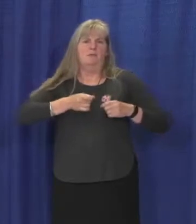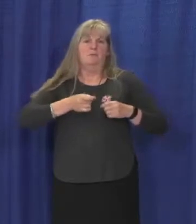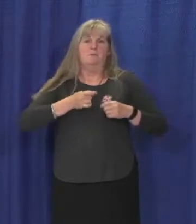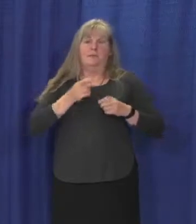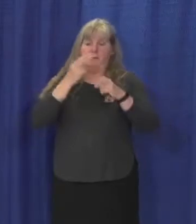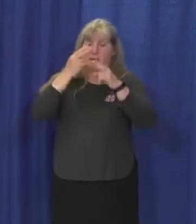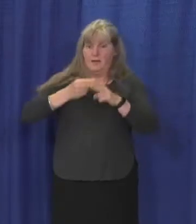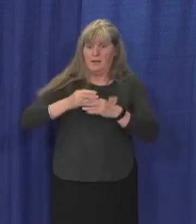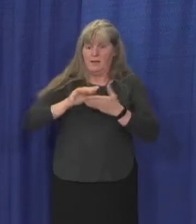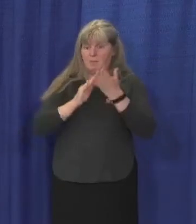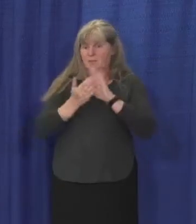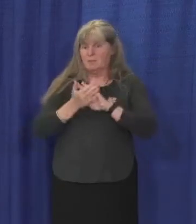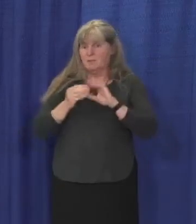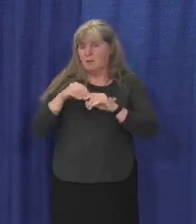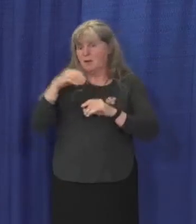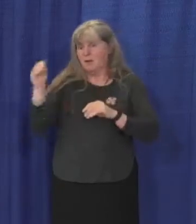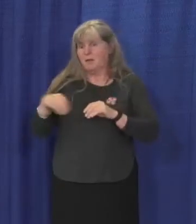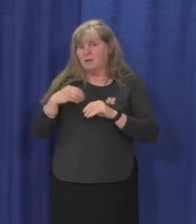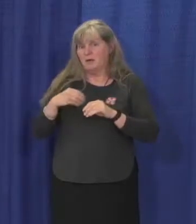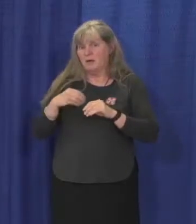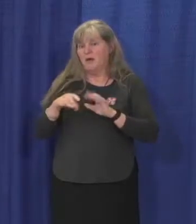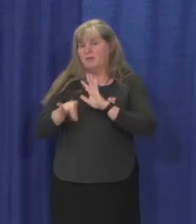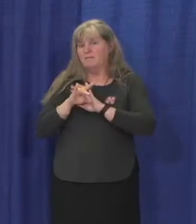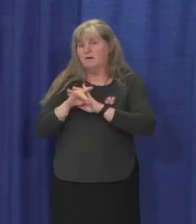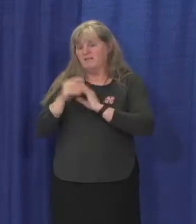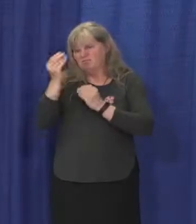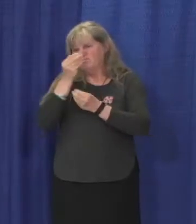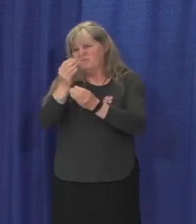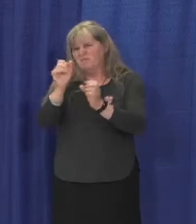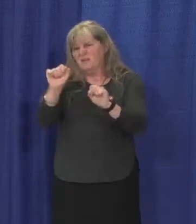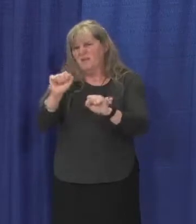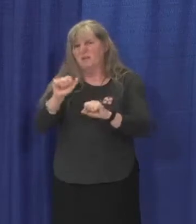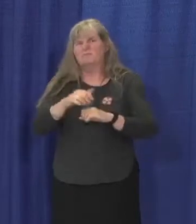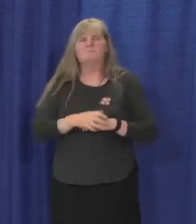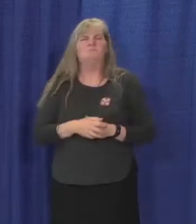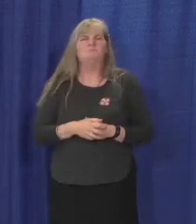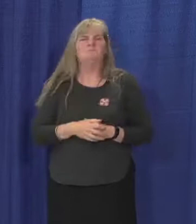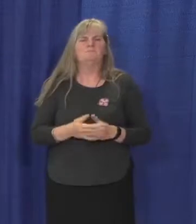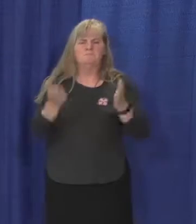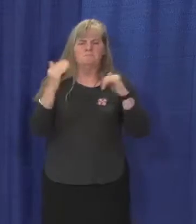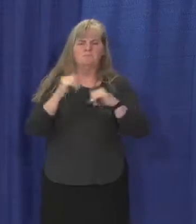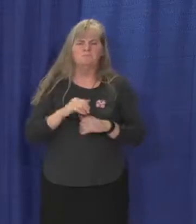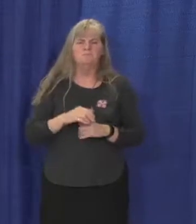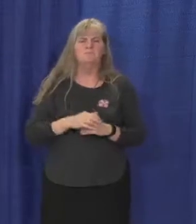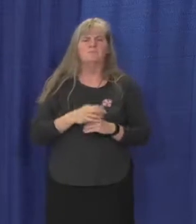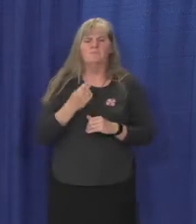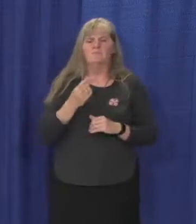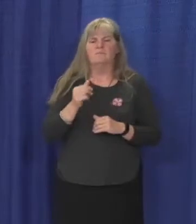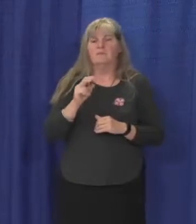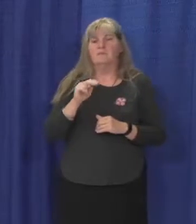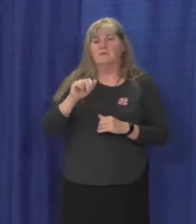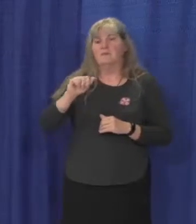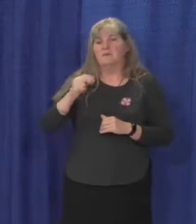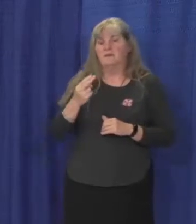us manage this process. I can get you those locations and we can get back to you. Pat: We will now move to